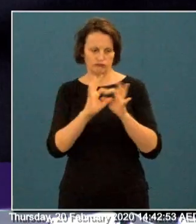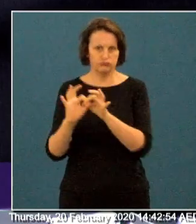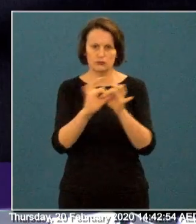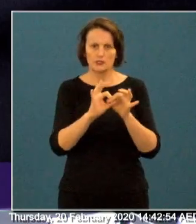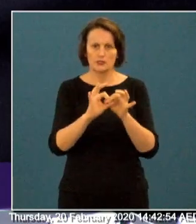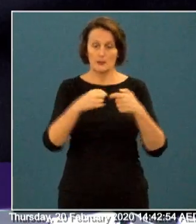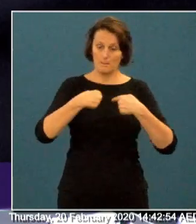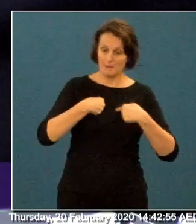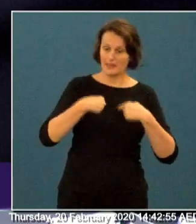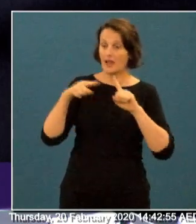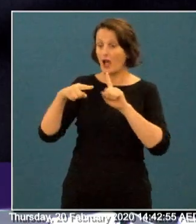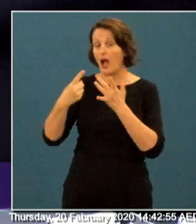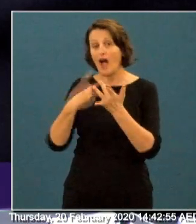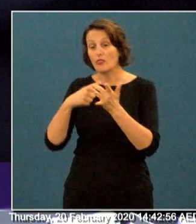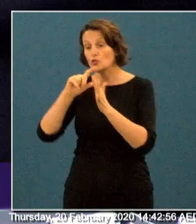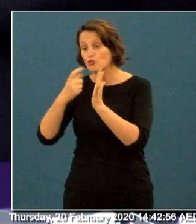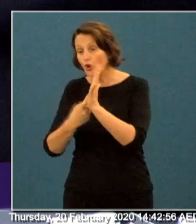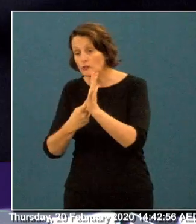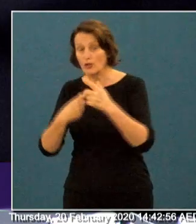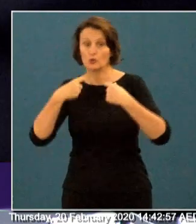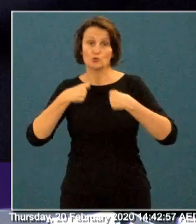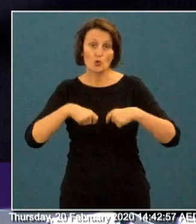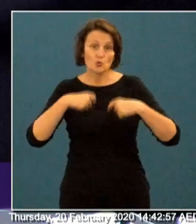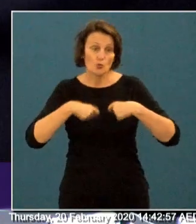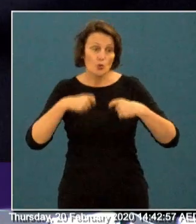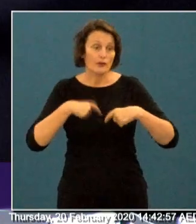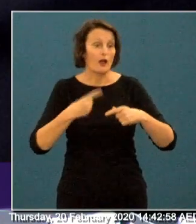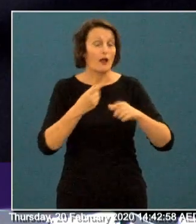other medical practitioners, social workers and clinical psychologists.